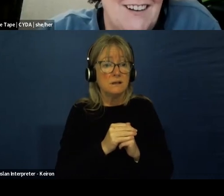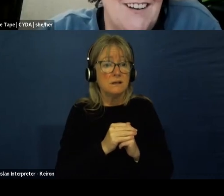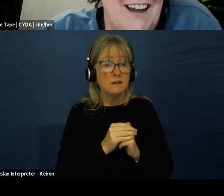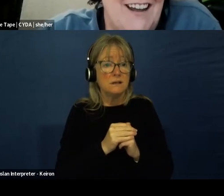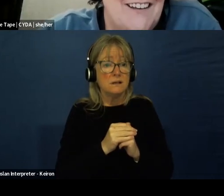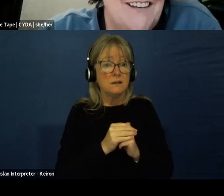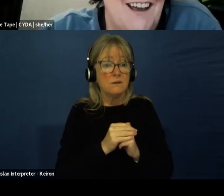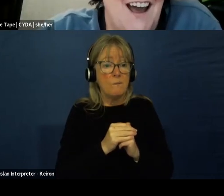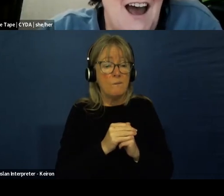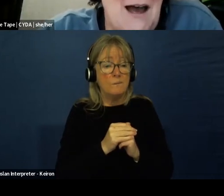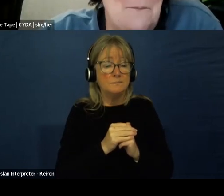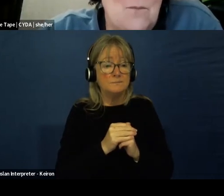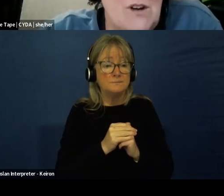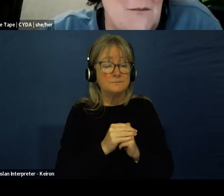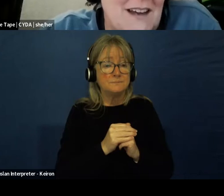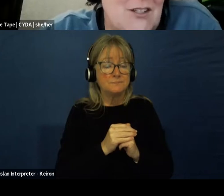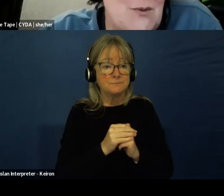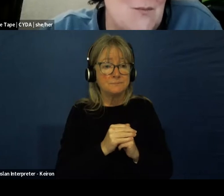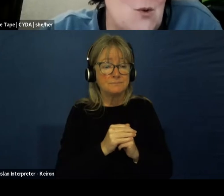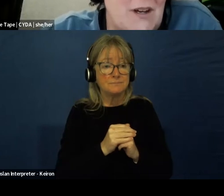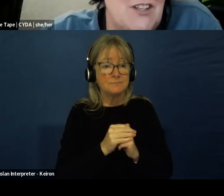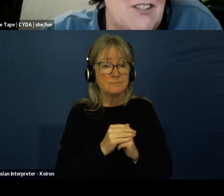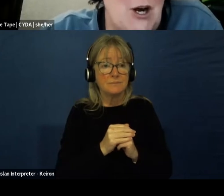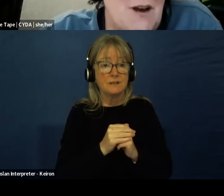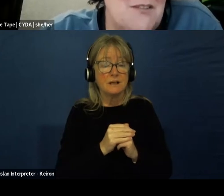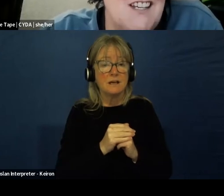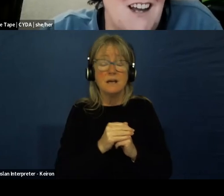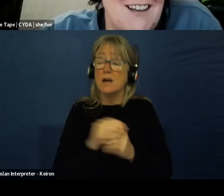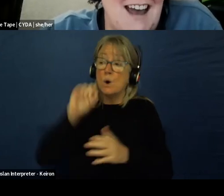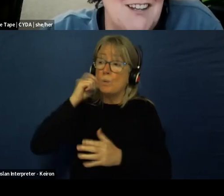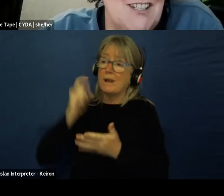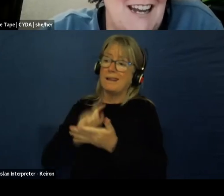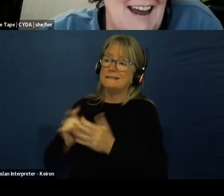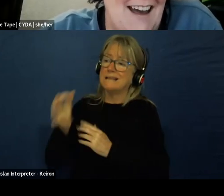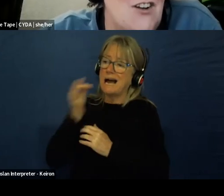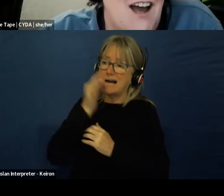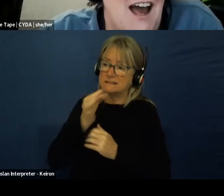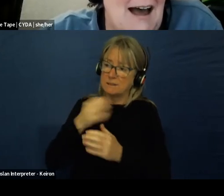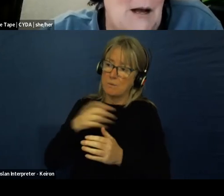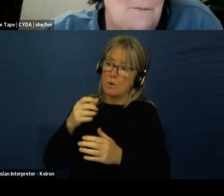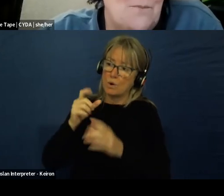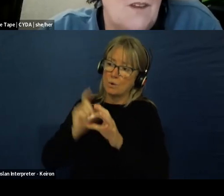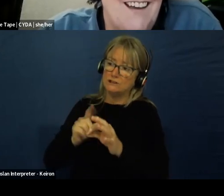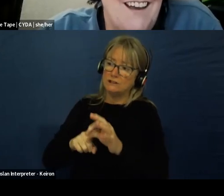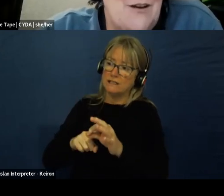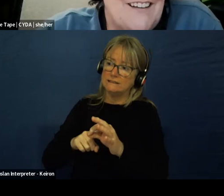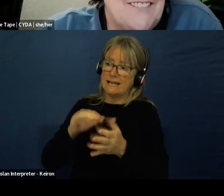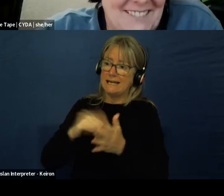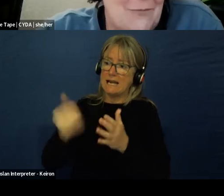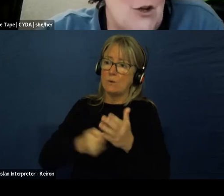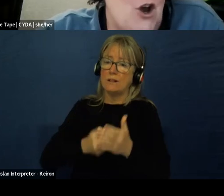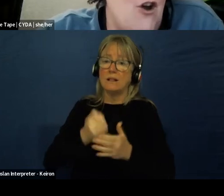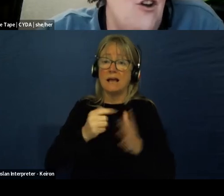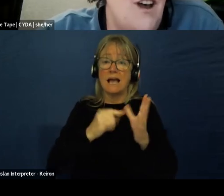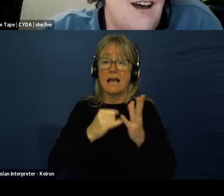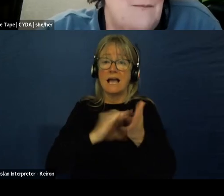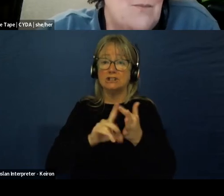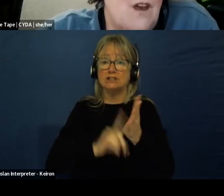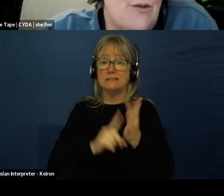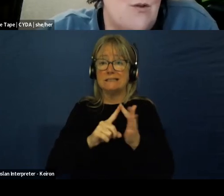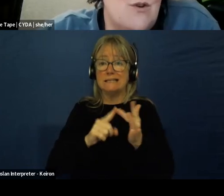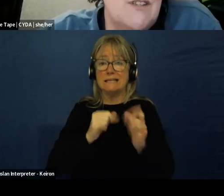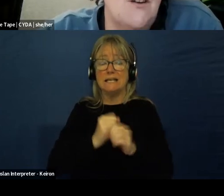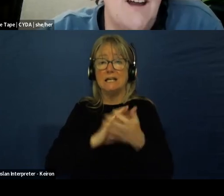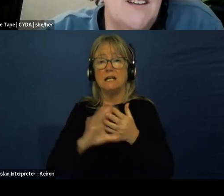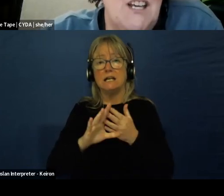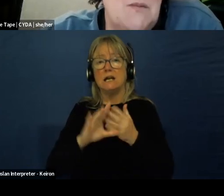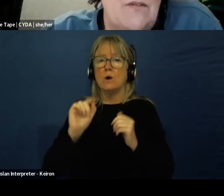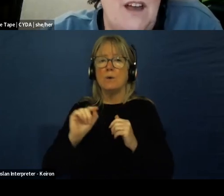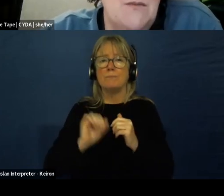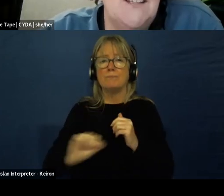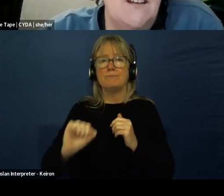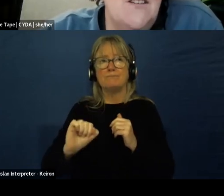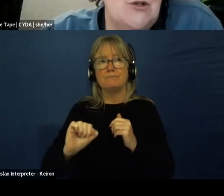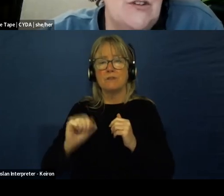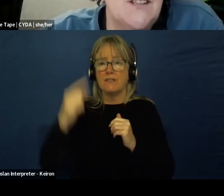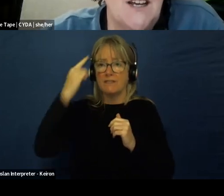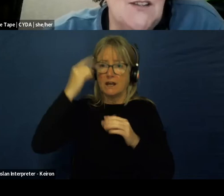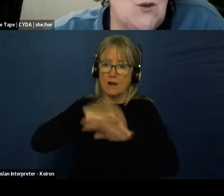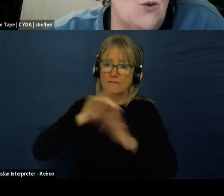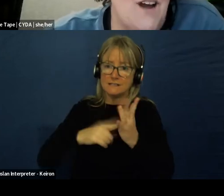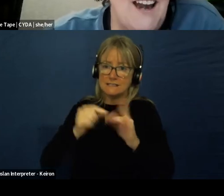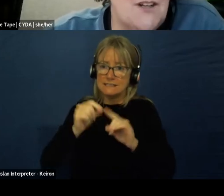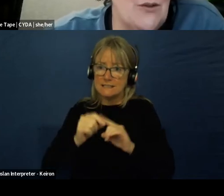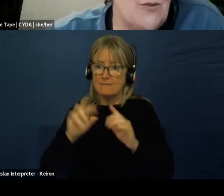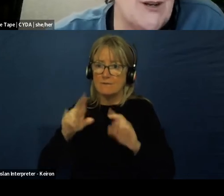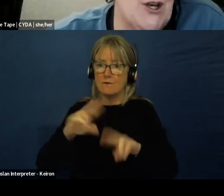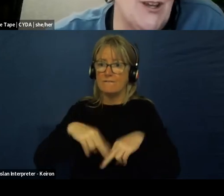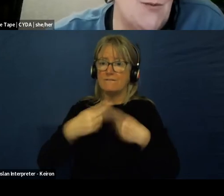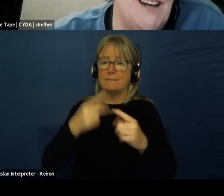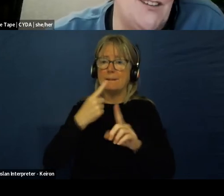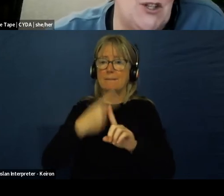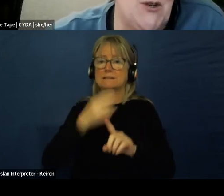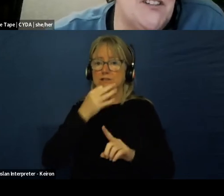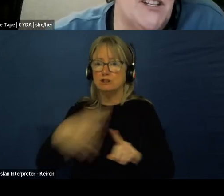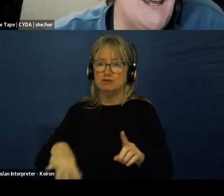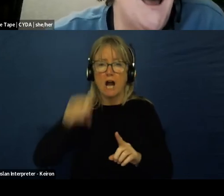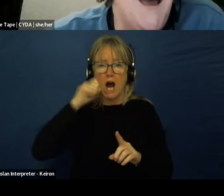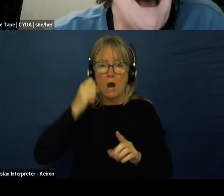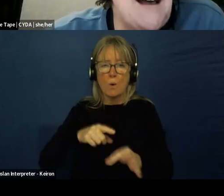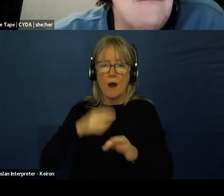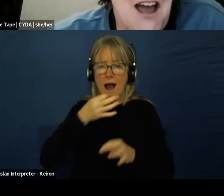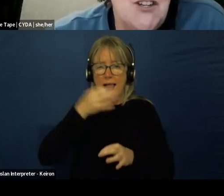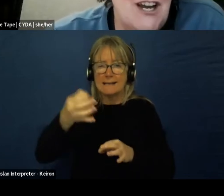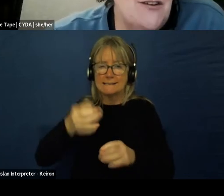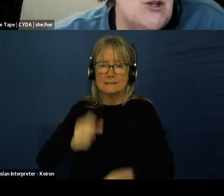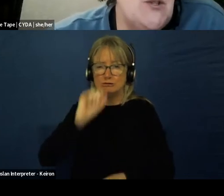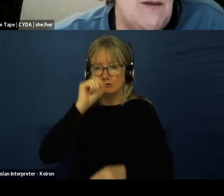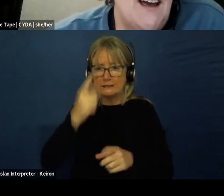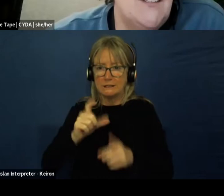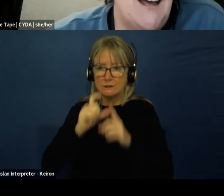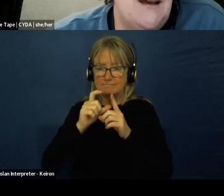Okay. And we'll come back to you with some more questions here but I'm just going to ask Ashley now. I got my wife for her thoughts around tips for families and children starting school, and I'm going to throw a killer wanting to Ashley and Jerry talked about